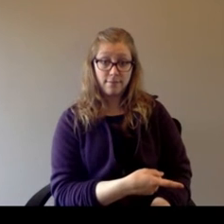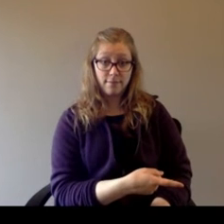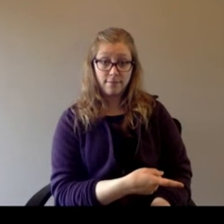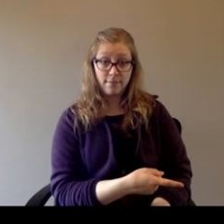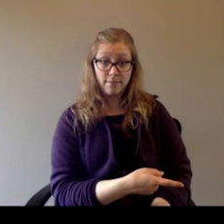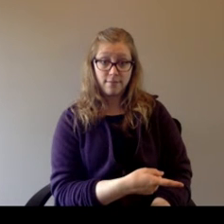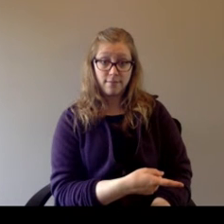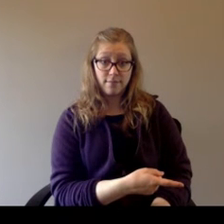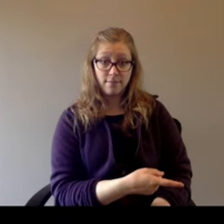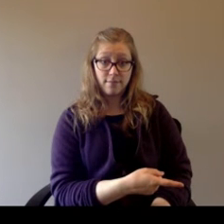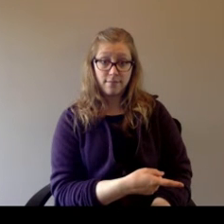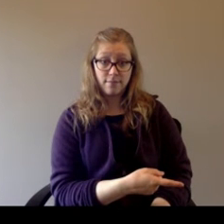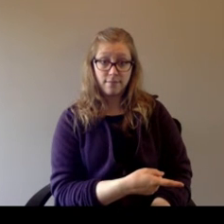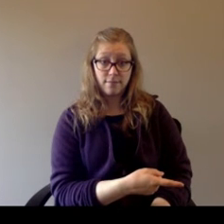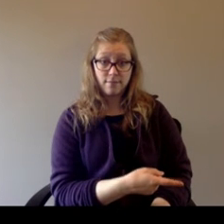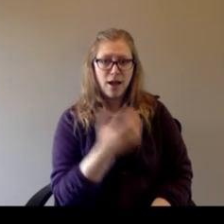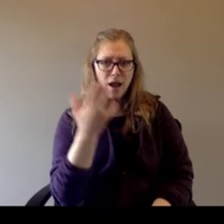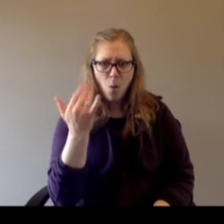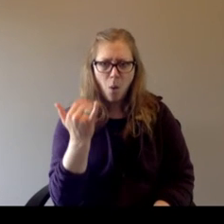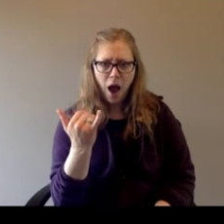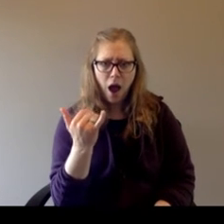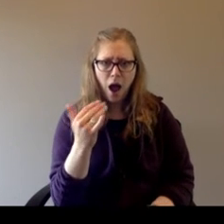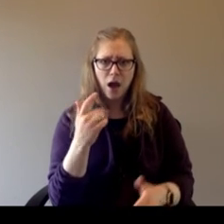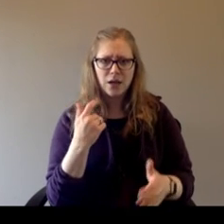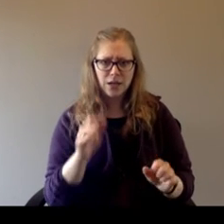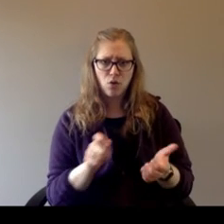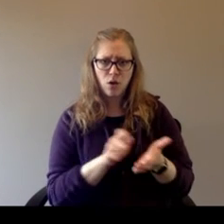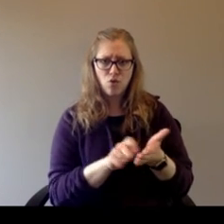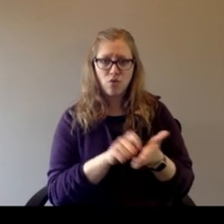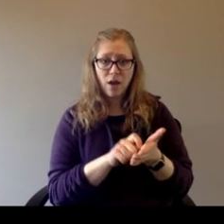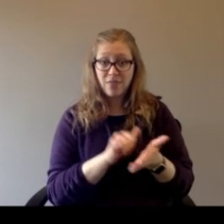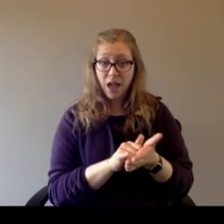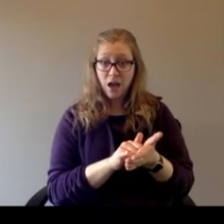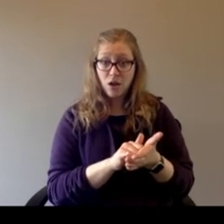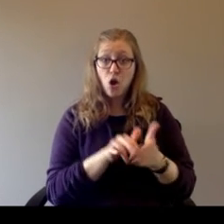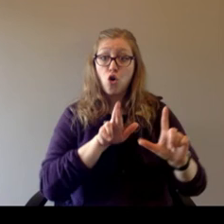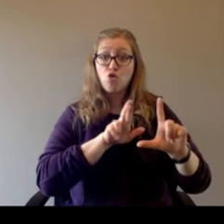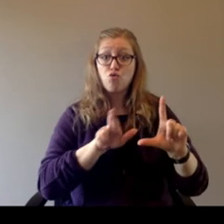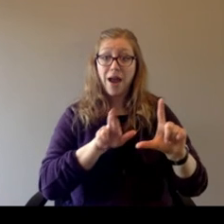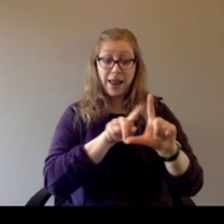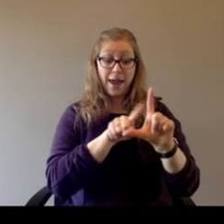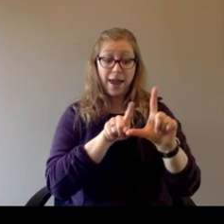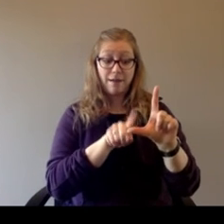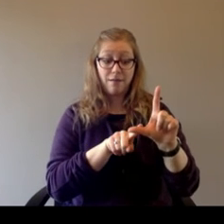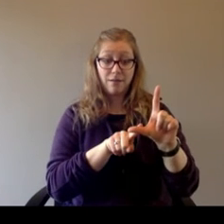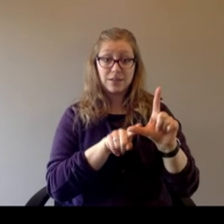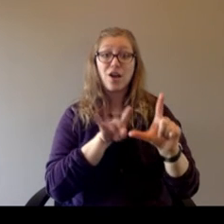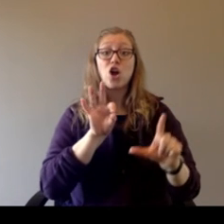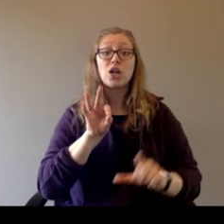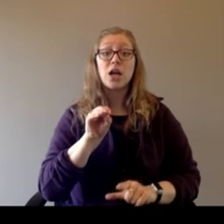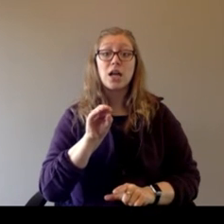Why? Because right angles, they're all 90 degrees. Right angles are congruent. That's my reason.